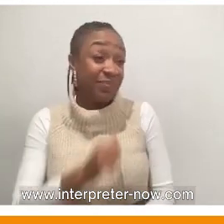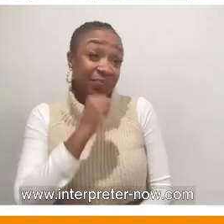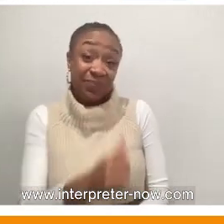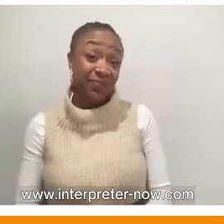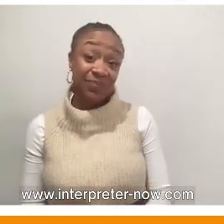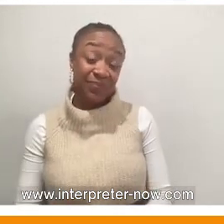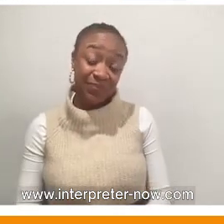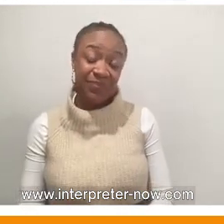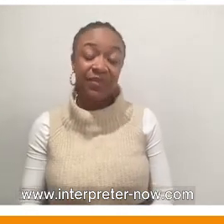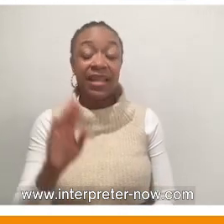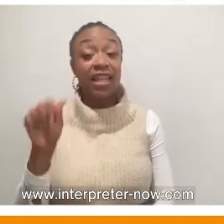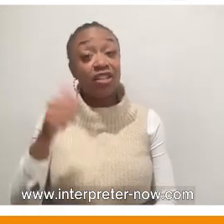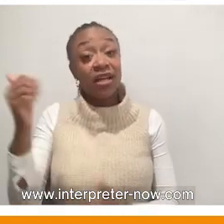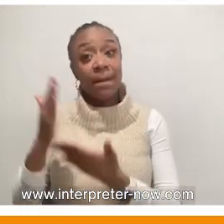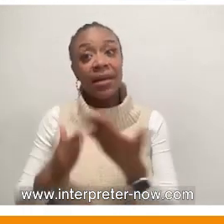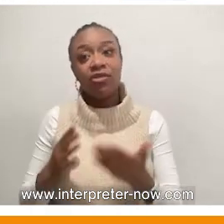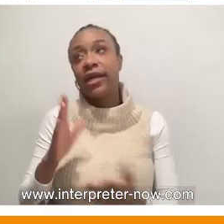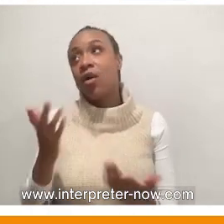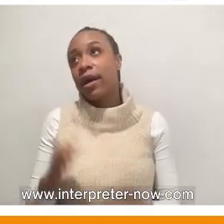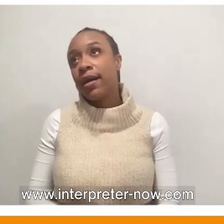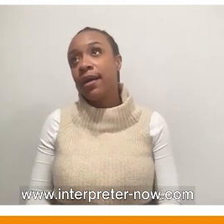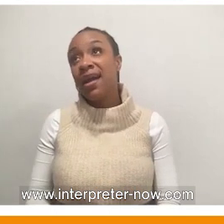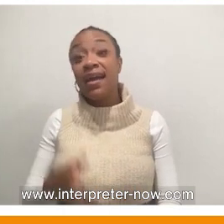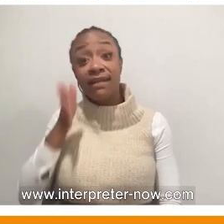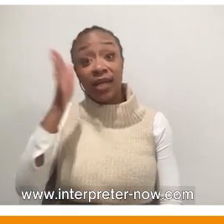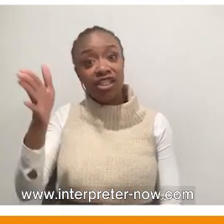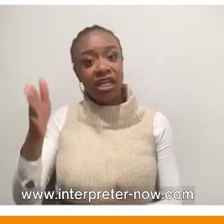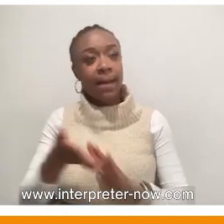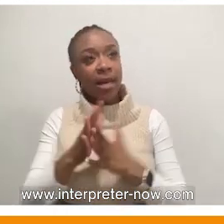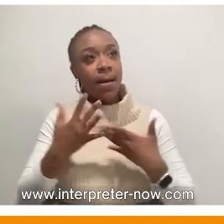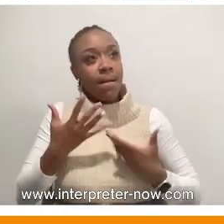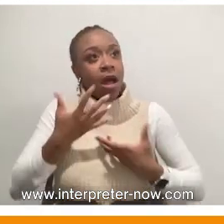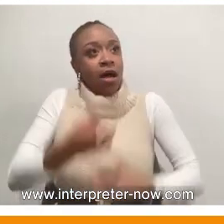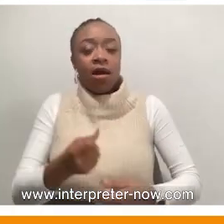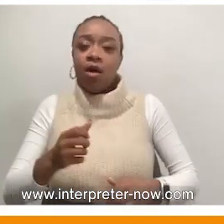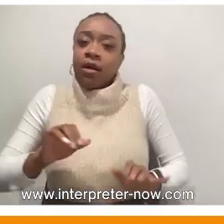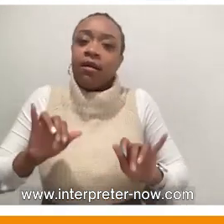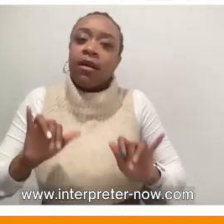It's not. Then there's the piece of, maybe eventually you do build the confidence to be yourself.